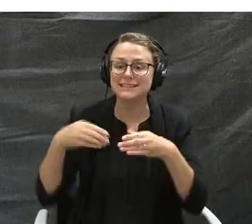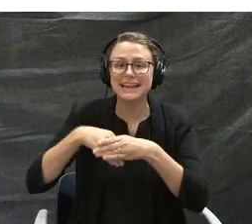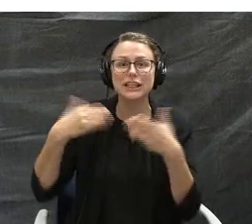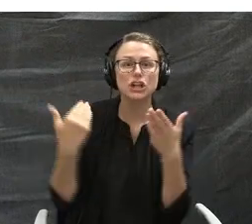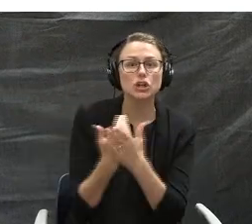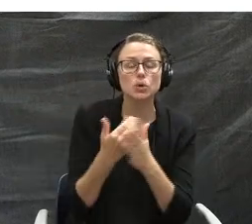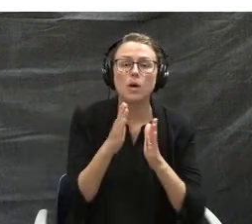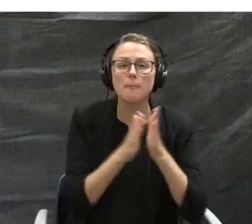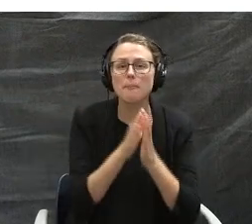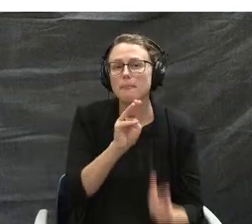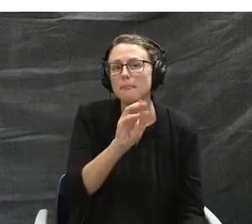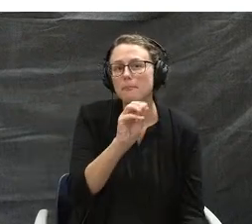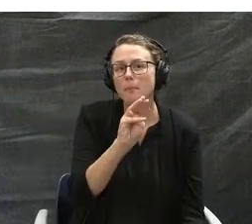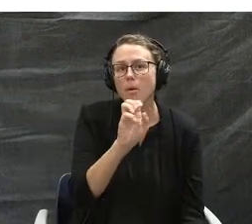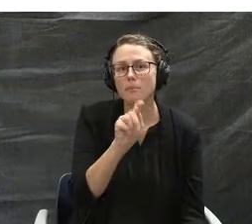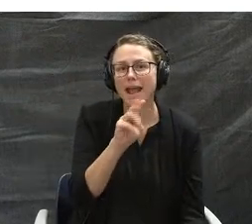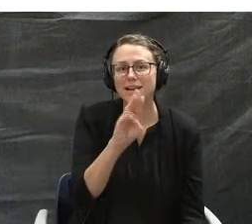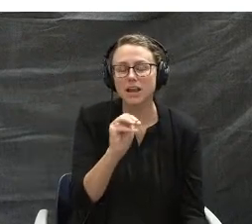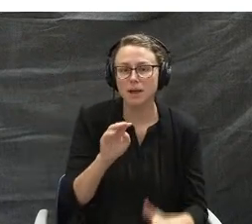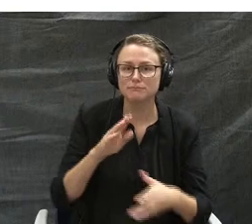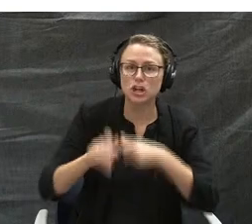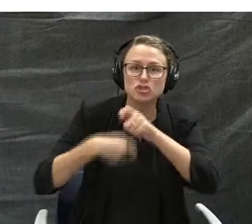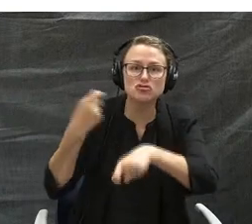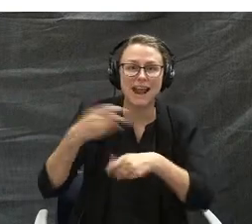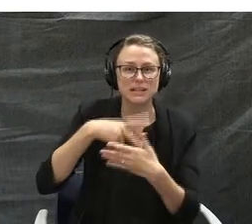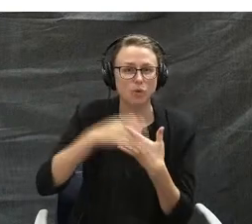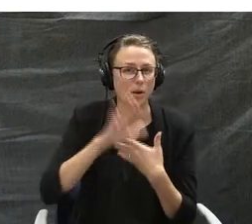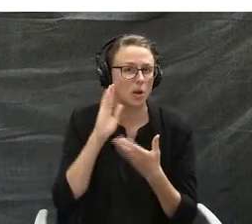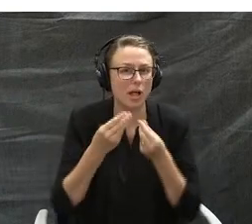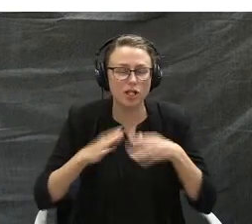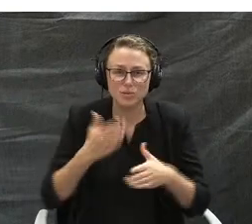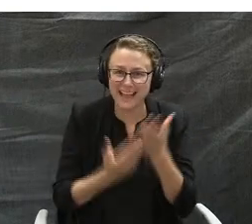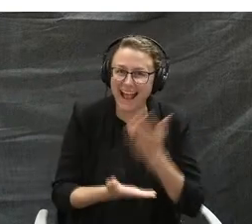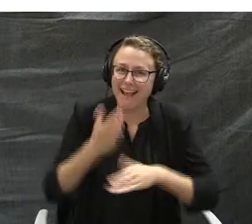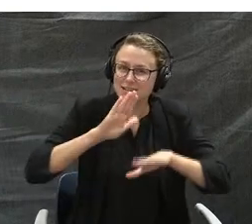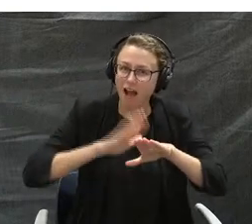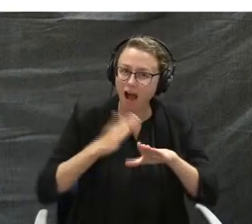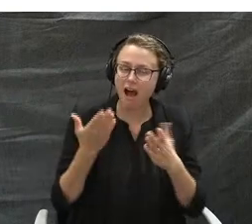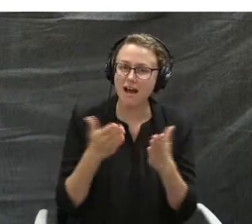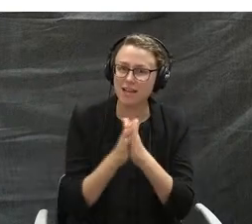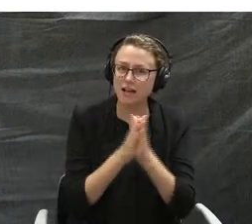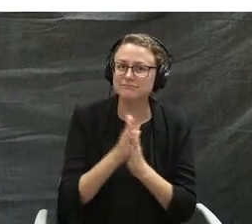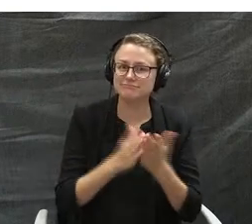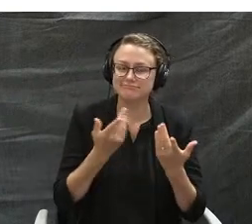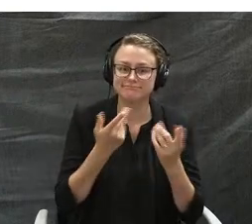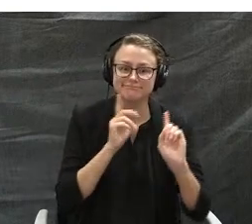Who will lose the hands on appeal of the classes if they transition to online learning?